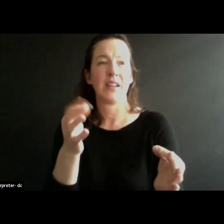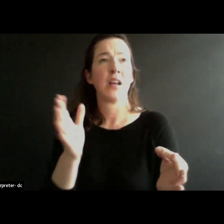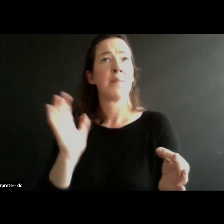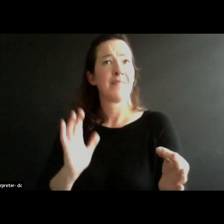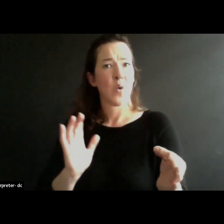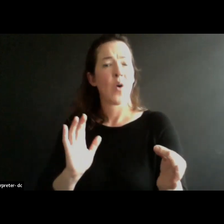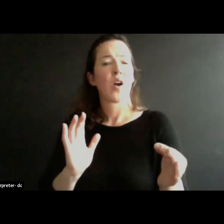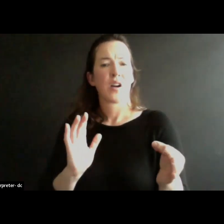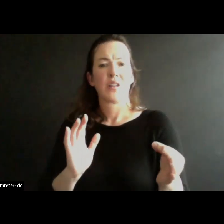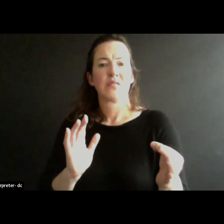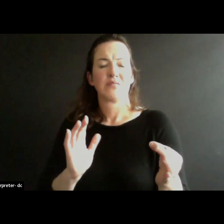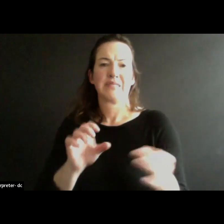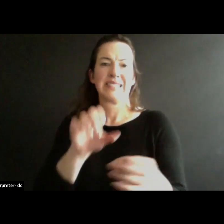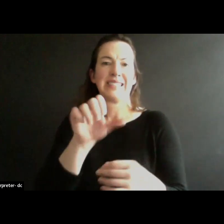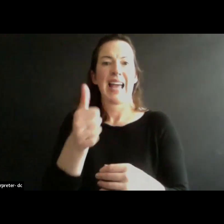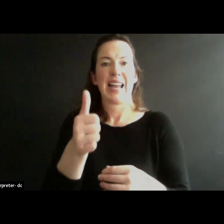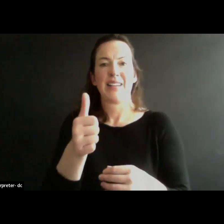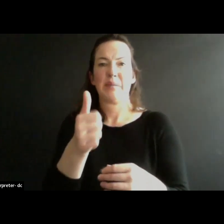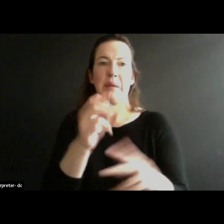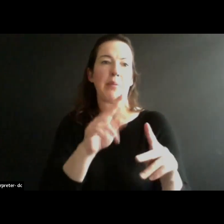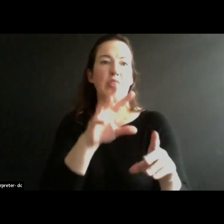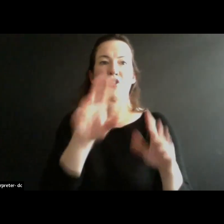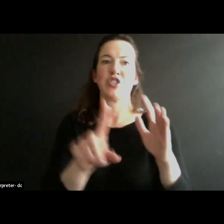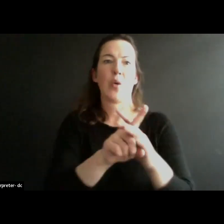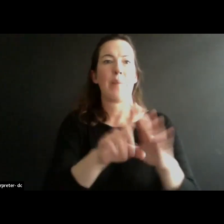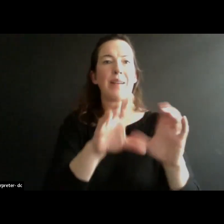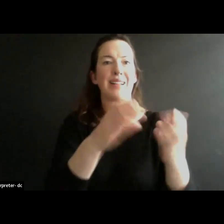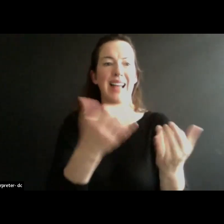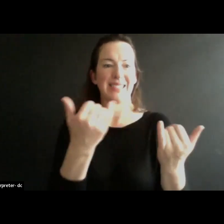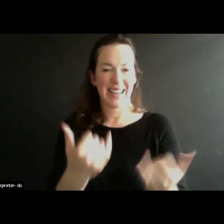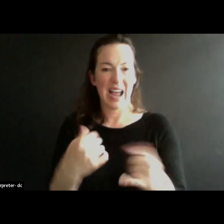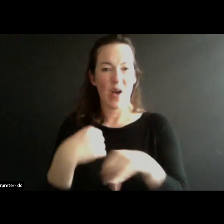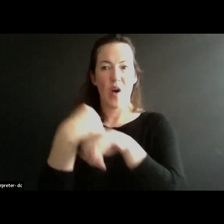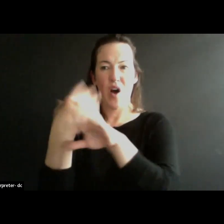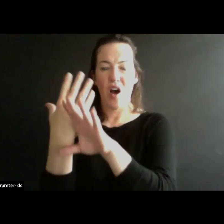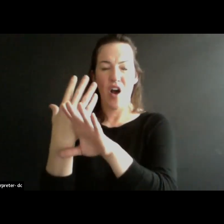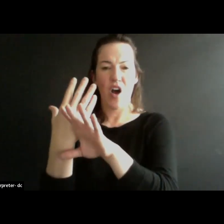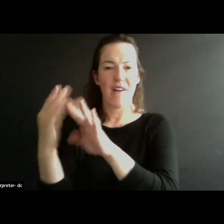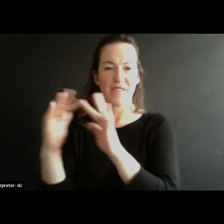you know, potentially 10 participants in a class to anywhere between 6, you know, 60